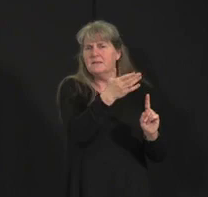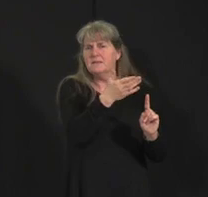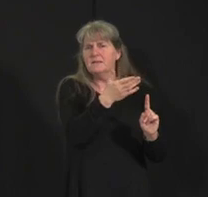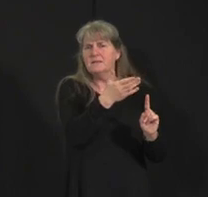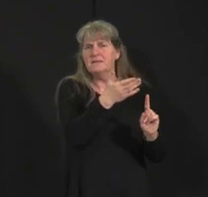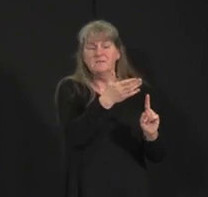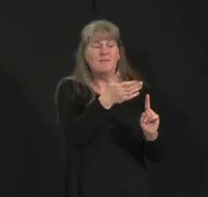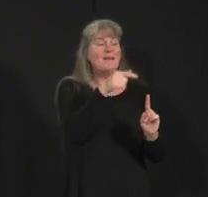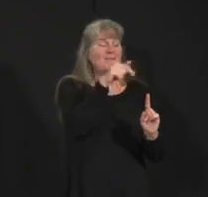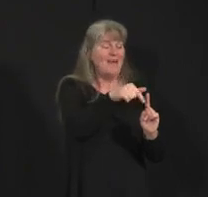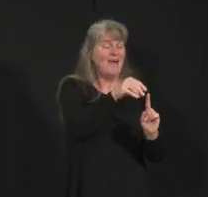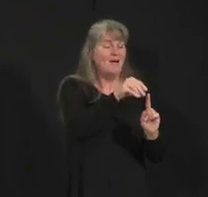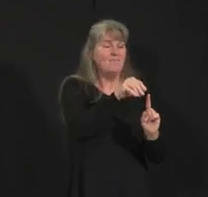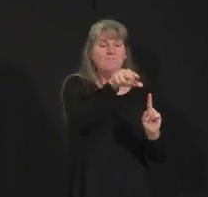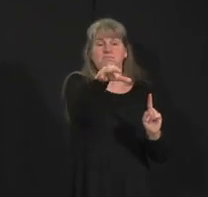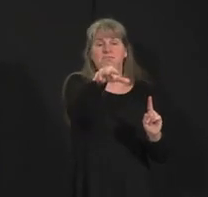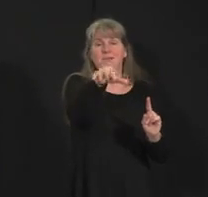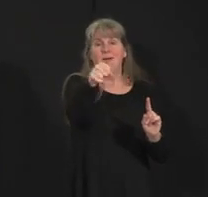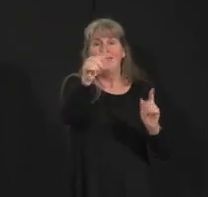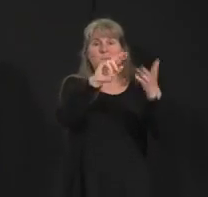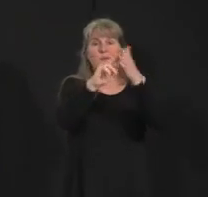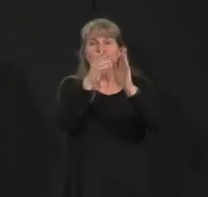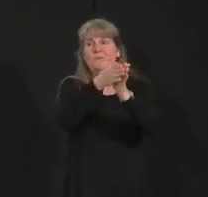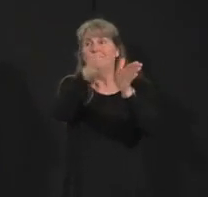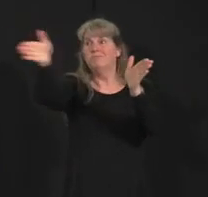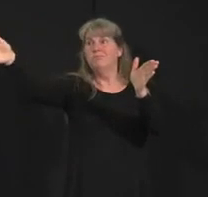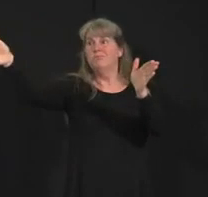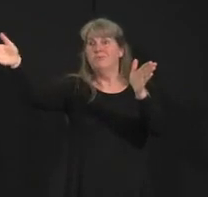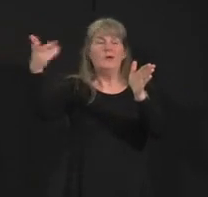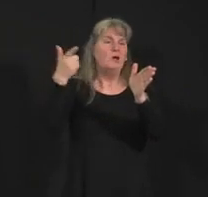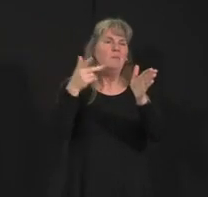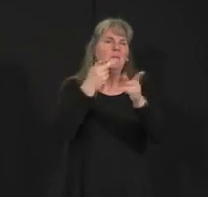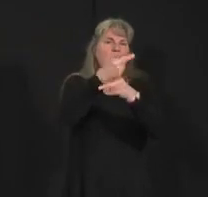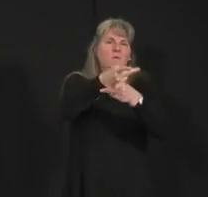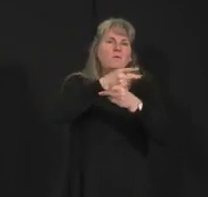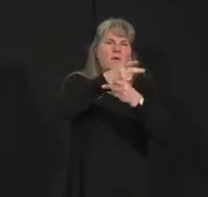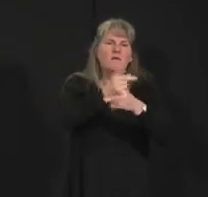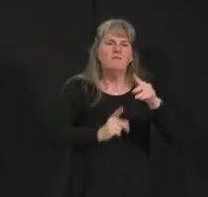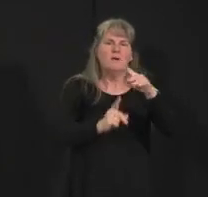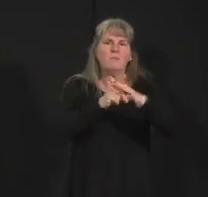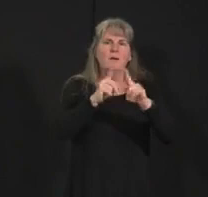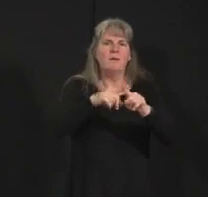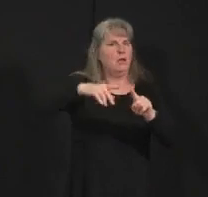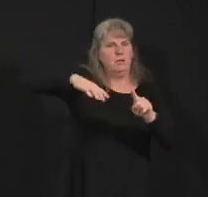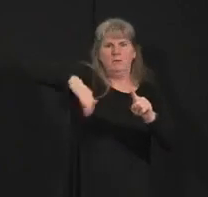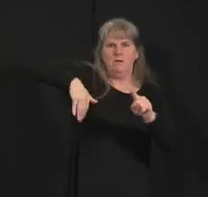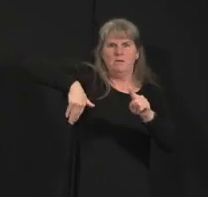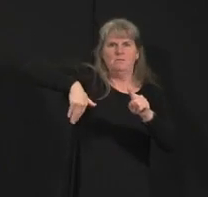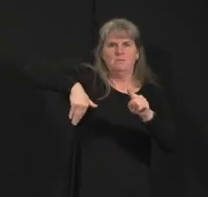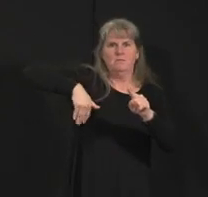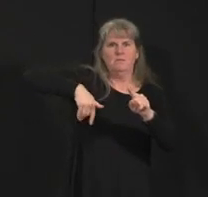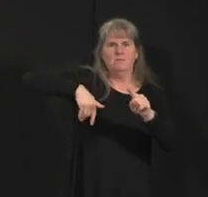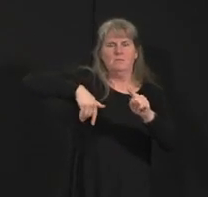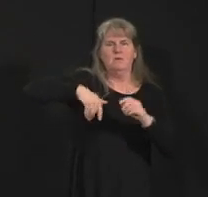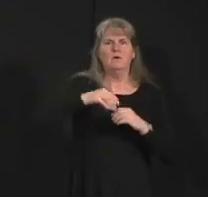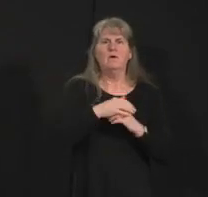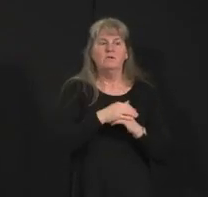exposure where we might have to put at some precautionary measuring. I will probably be able to